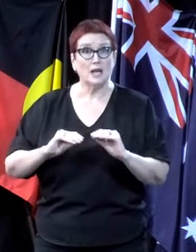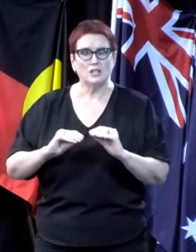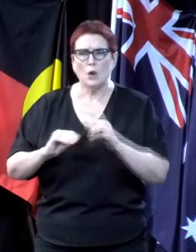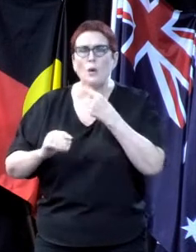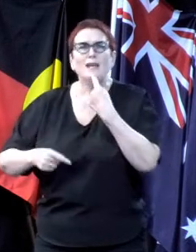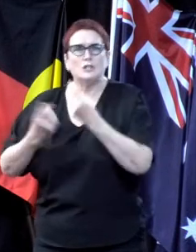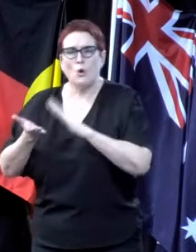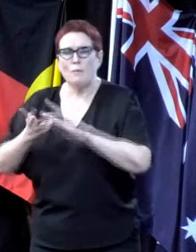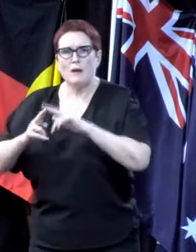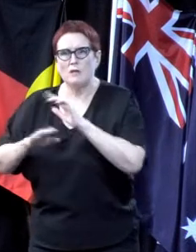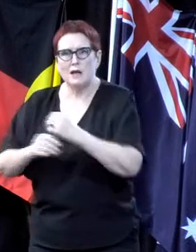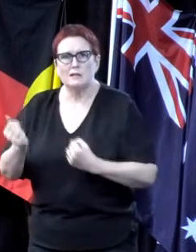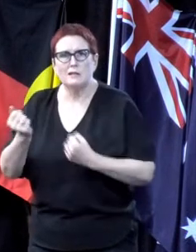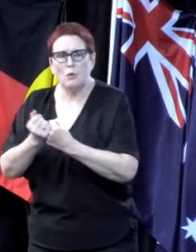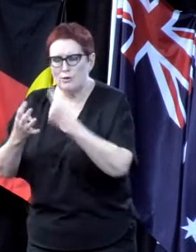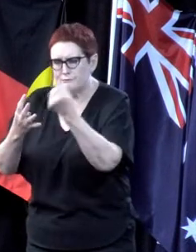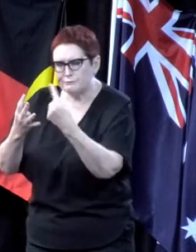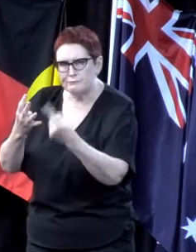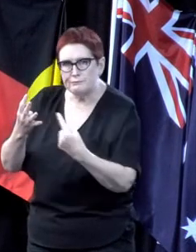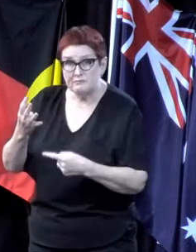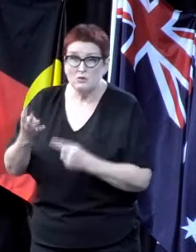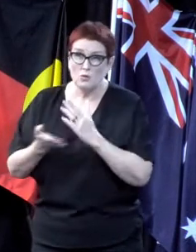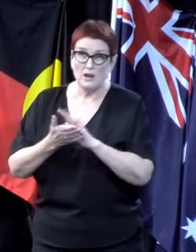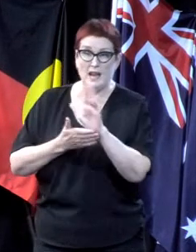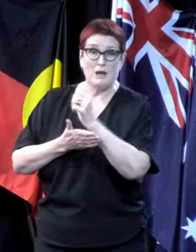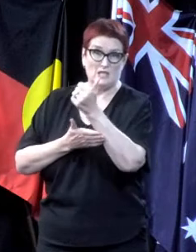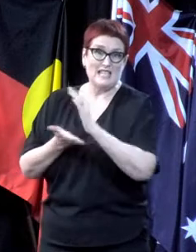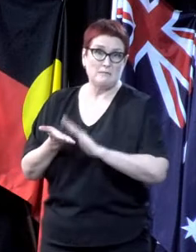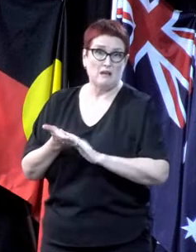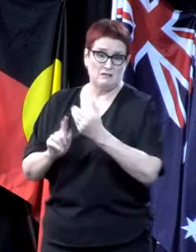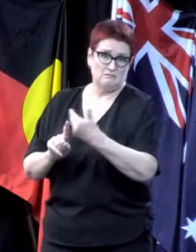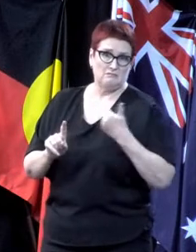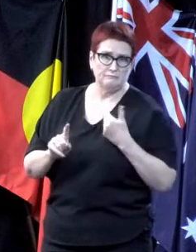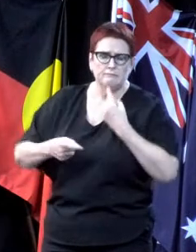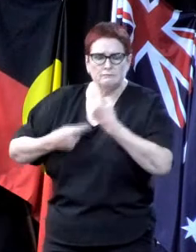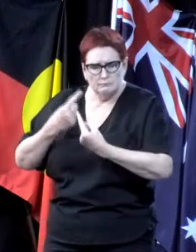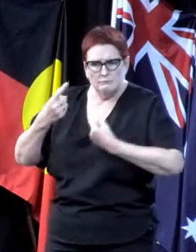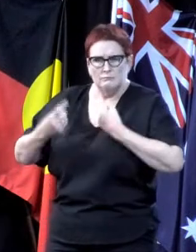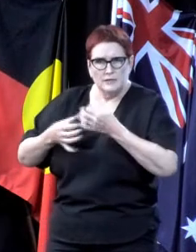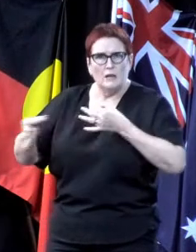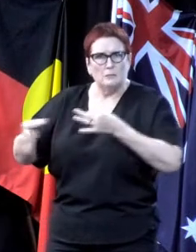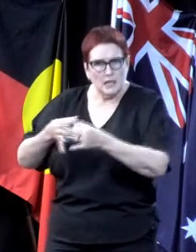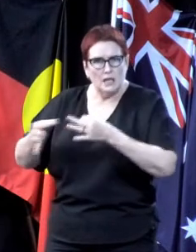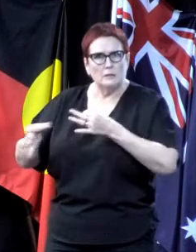So, we spent a course of six months very thoroughly and systematically planning for the change in what we did.